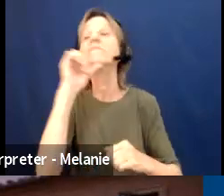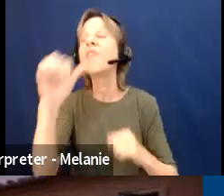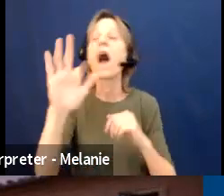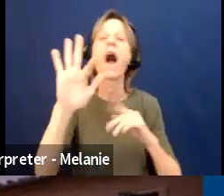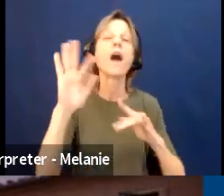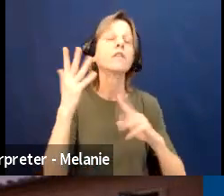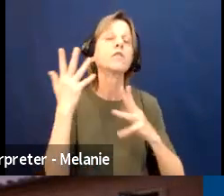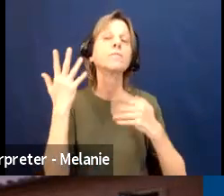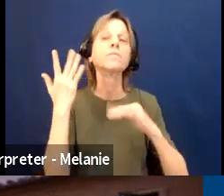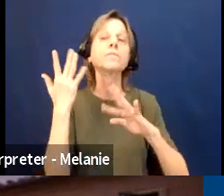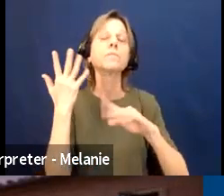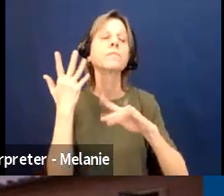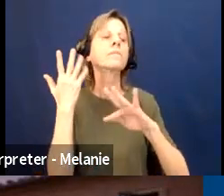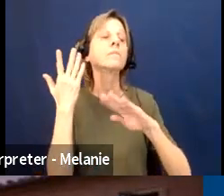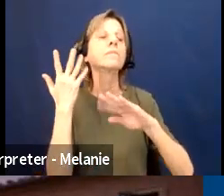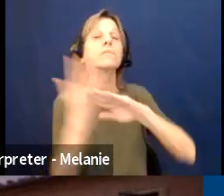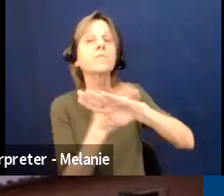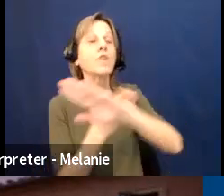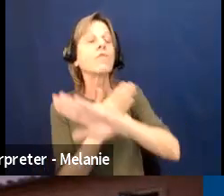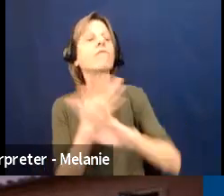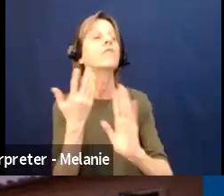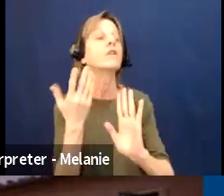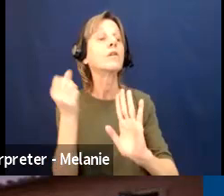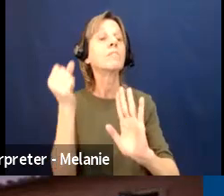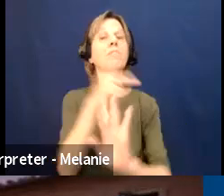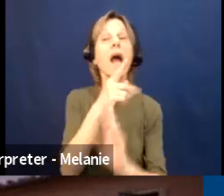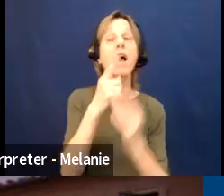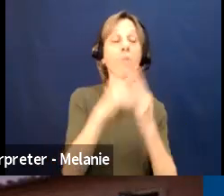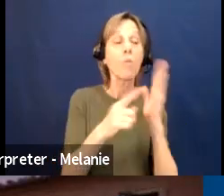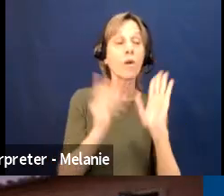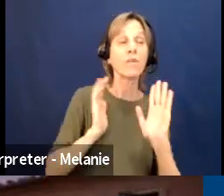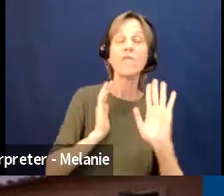what it was before but to try and stabilize those areas we're looking at you know doing seating